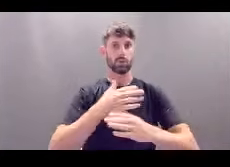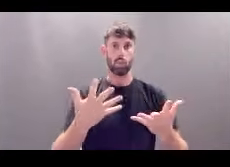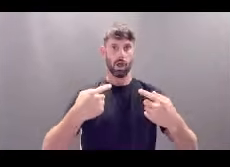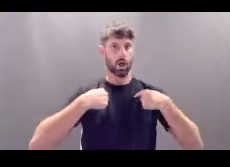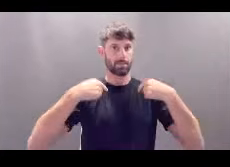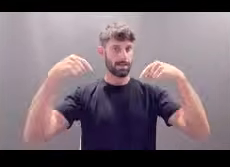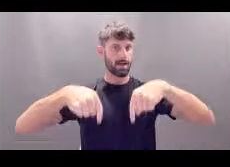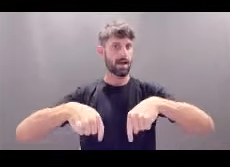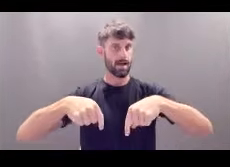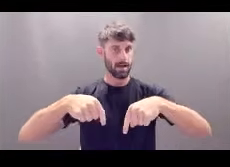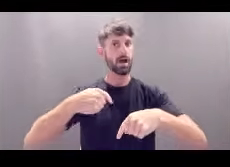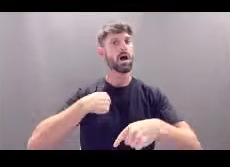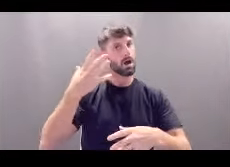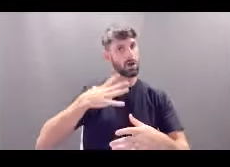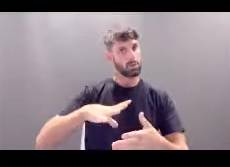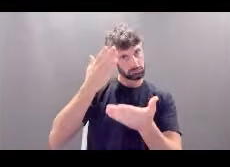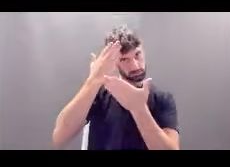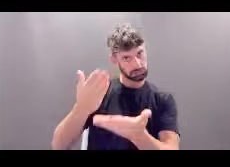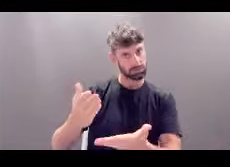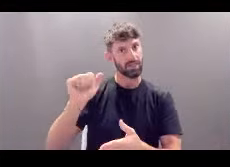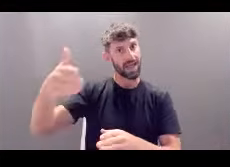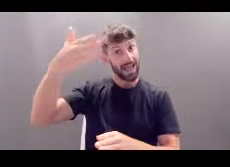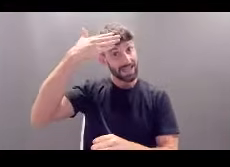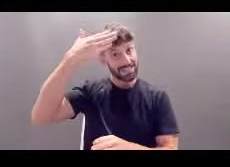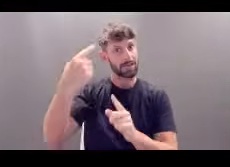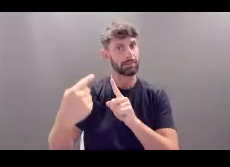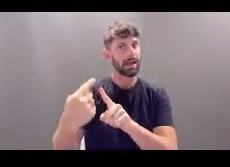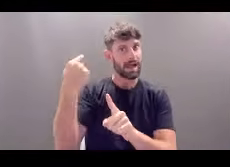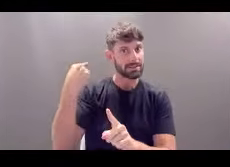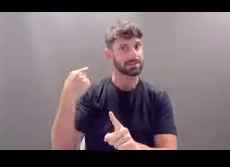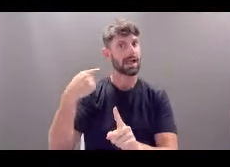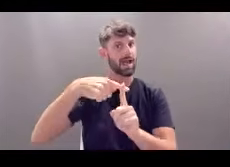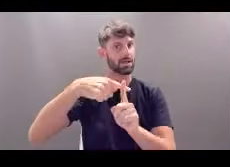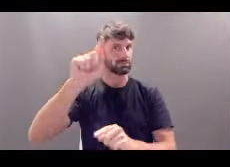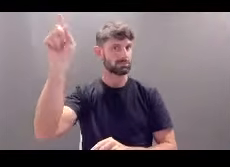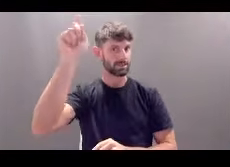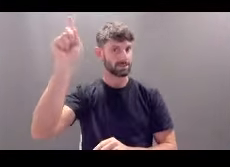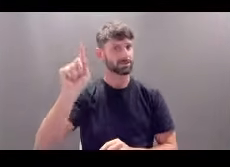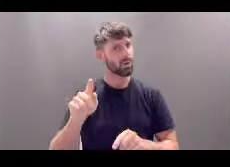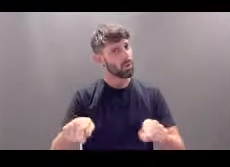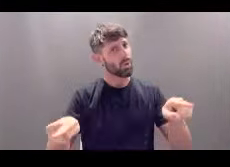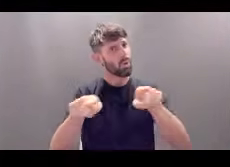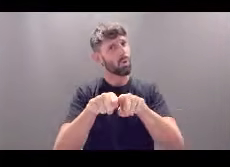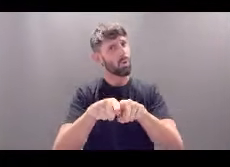and pay my respects to their Elders, past and present. I would also like to extend that acknowledgement and respect